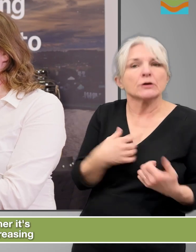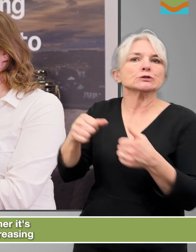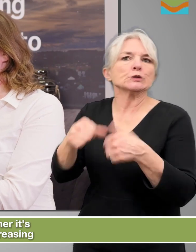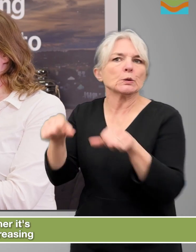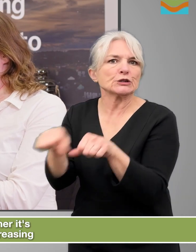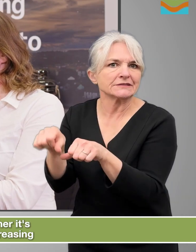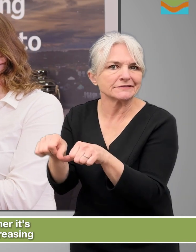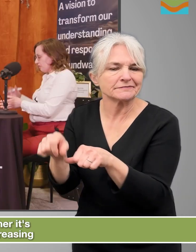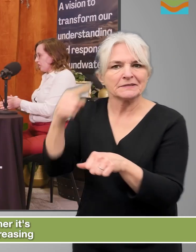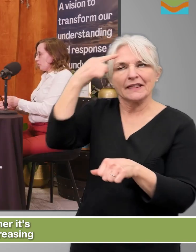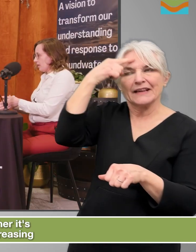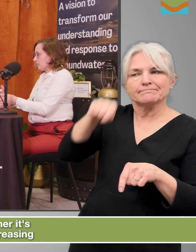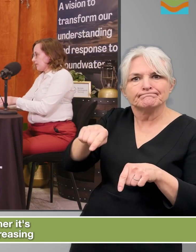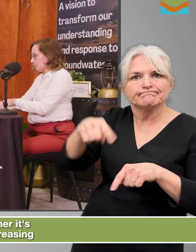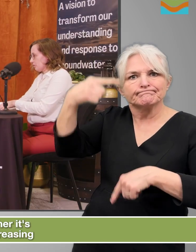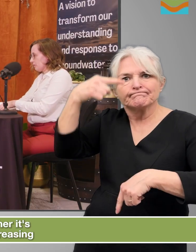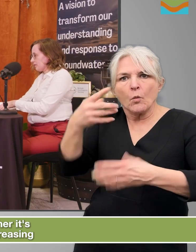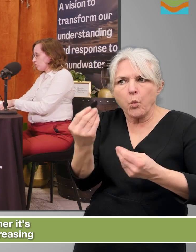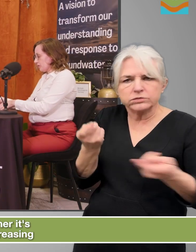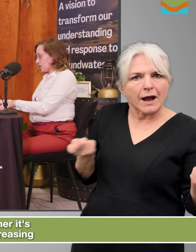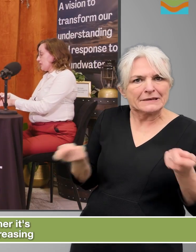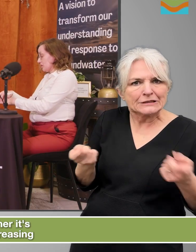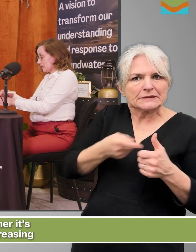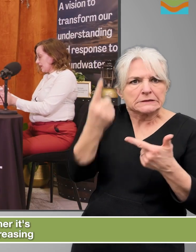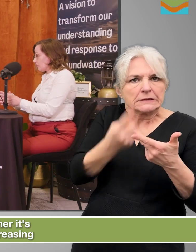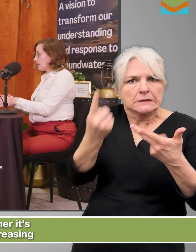whether it's geo firm or whether it's improved storage and just increasing